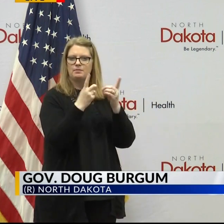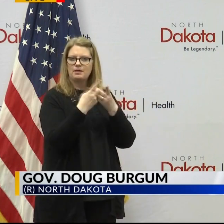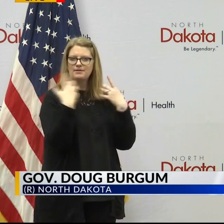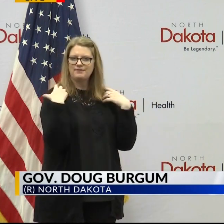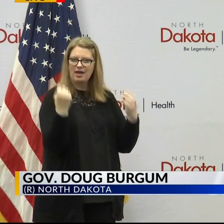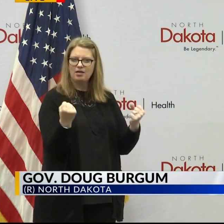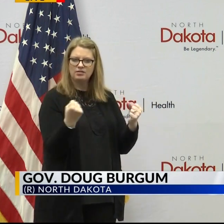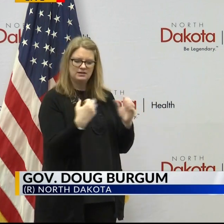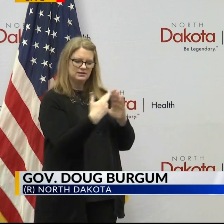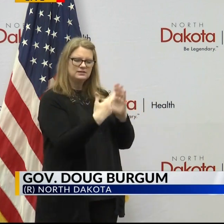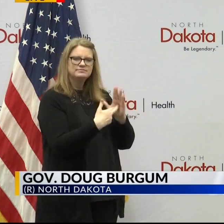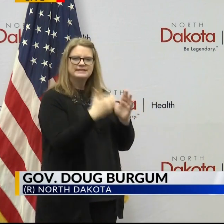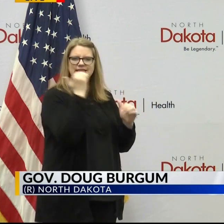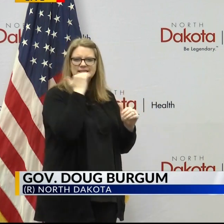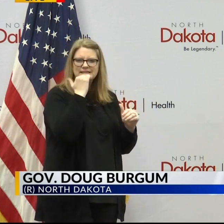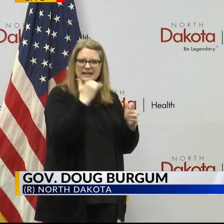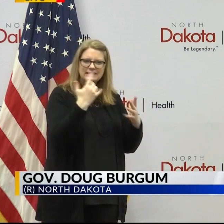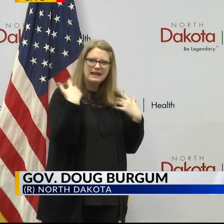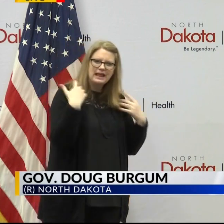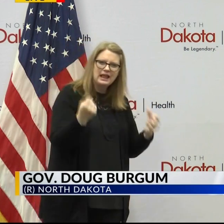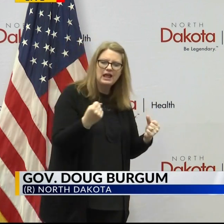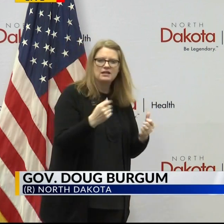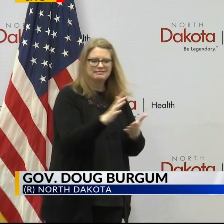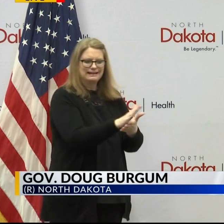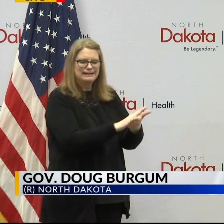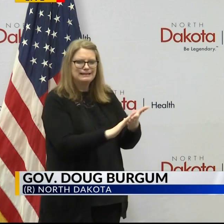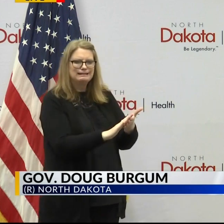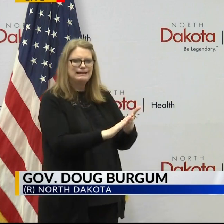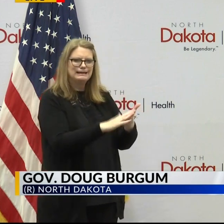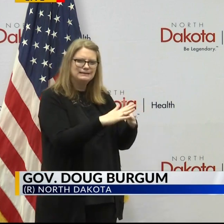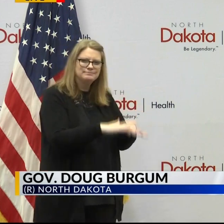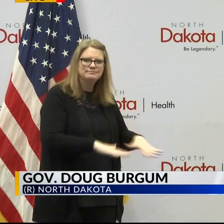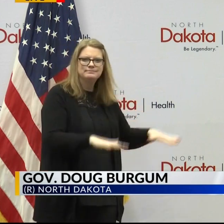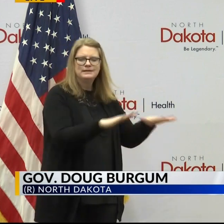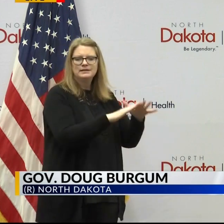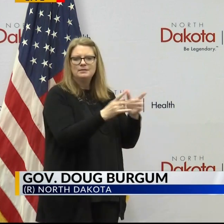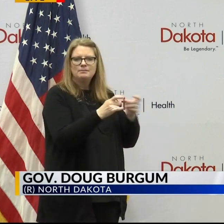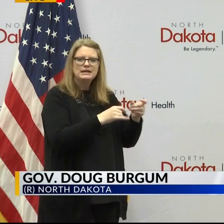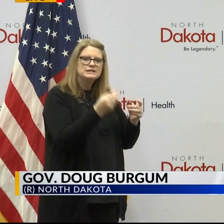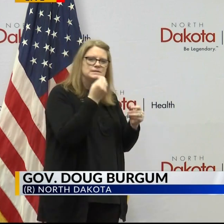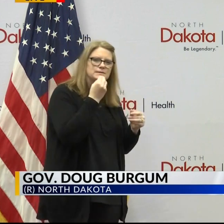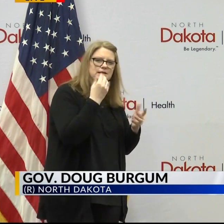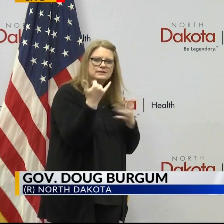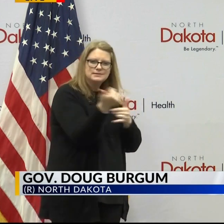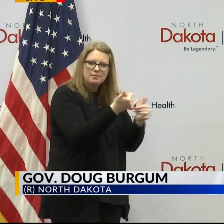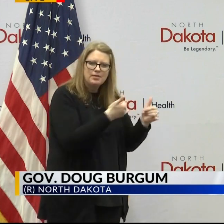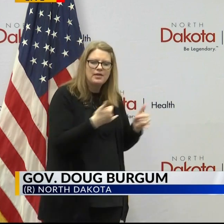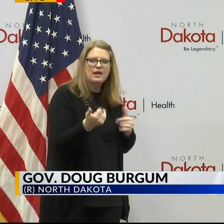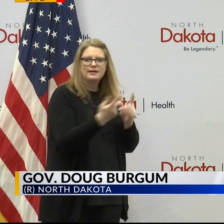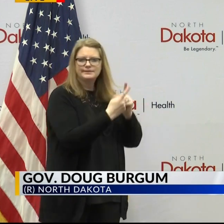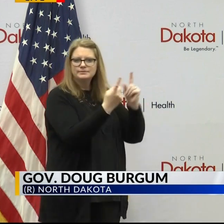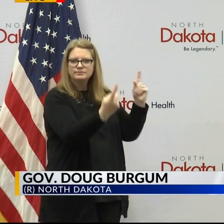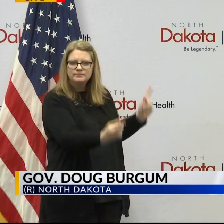SECTOR DURING THIS TIME AND WE ANNOUNCED MODIFIED OPERATING GUIDELINES ALIGNED WITH THE CDC AND THE DEPARTMENT OF HEALTH, AND THAT GUIDANCE DEALT WITH